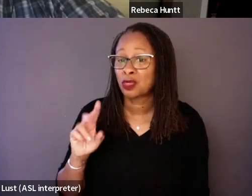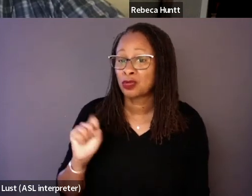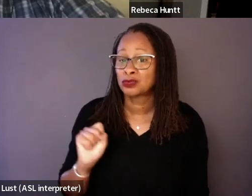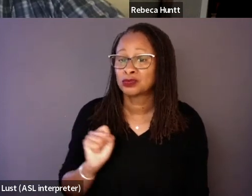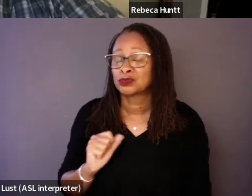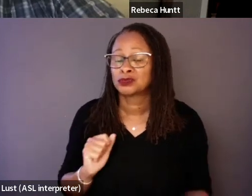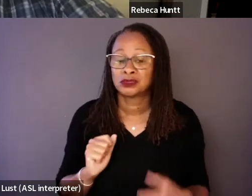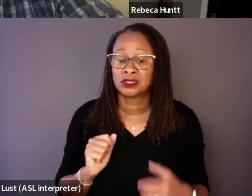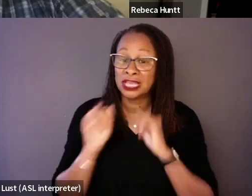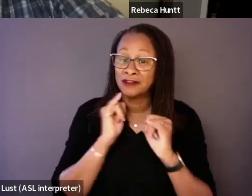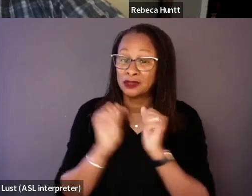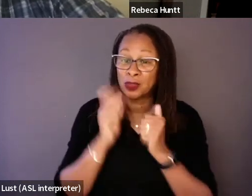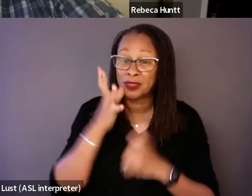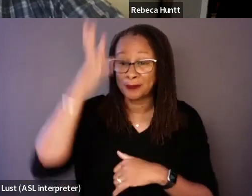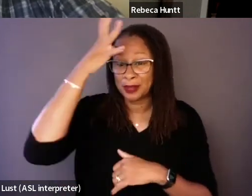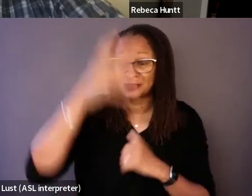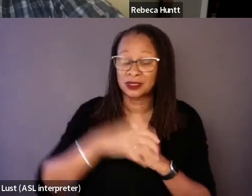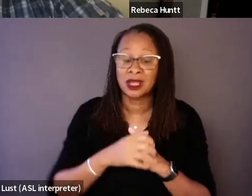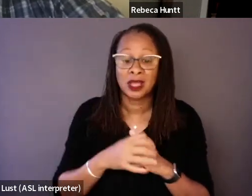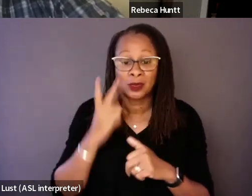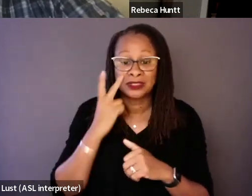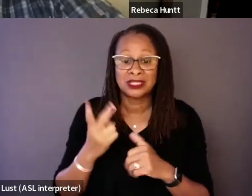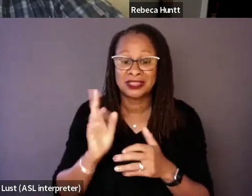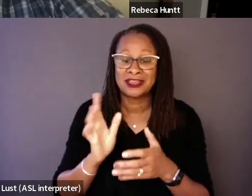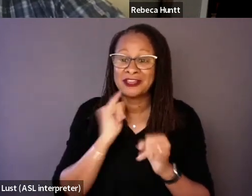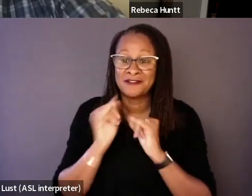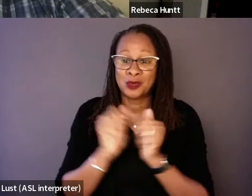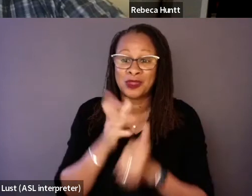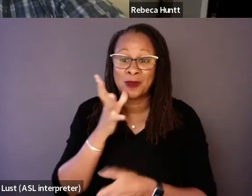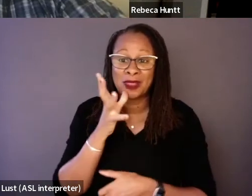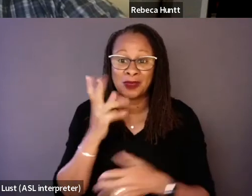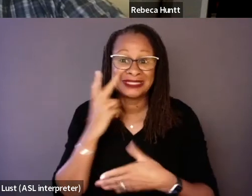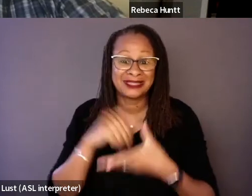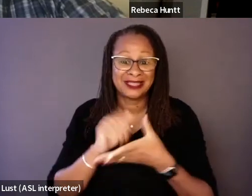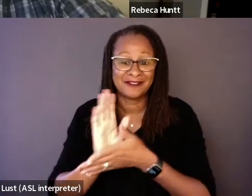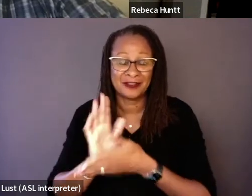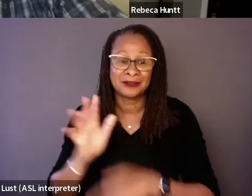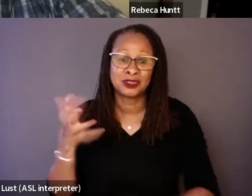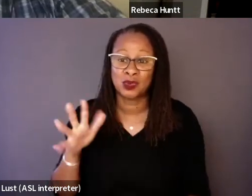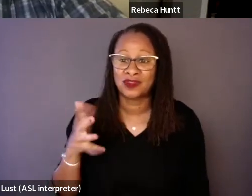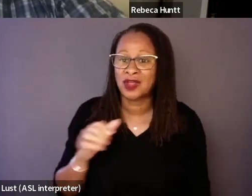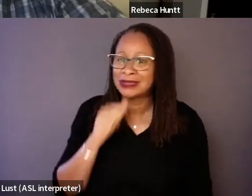I mean, of course the interview with your mother that we see in the film is sort of like